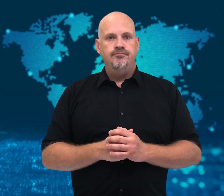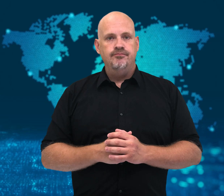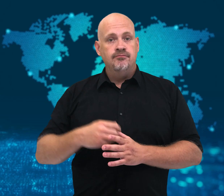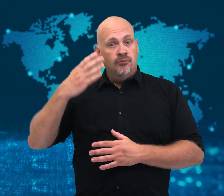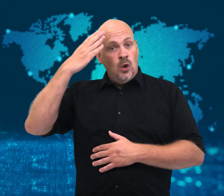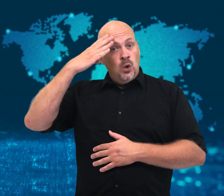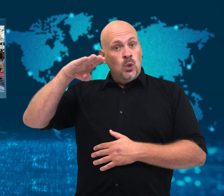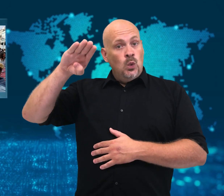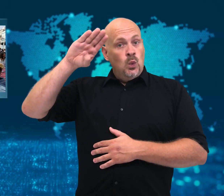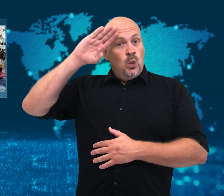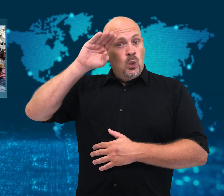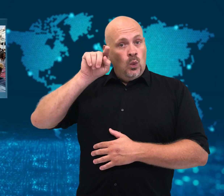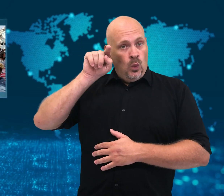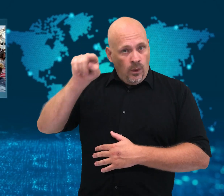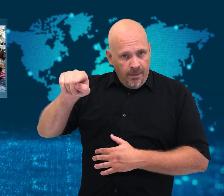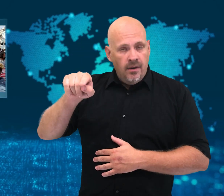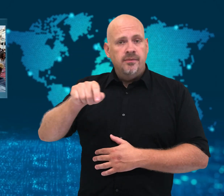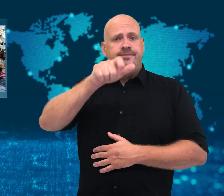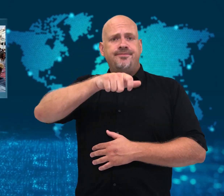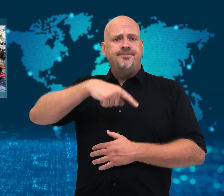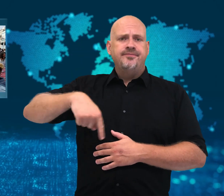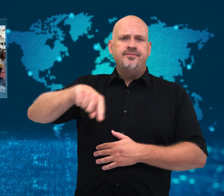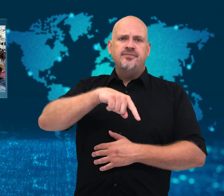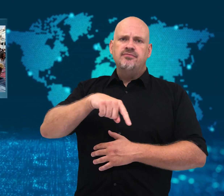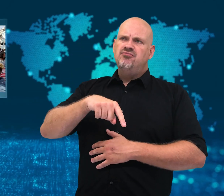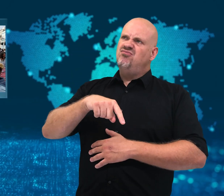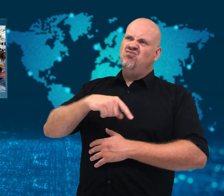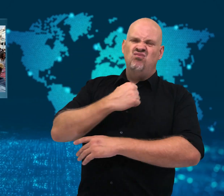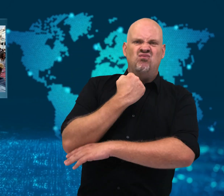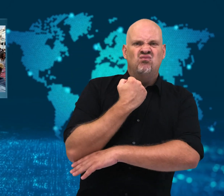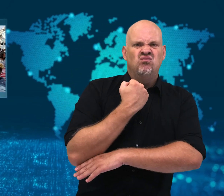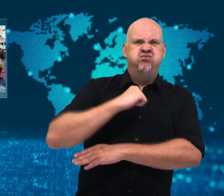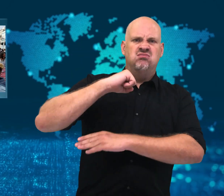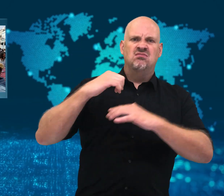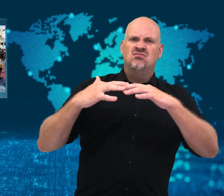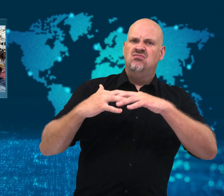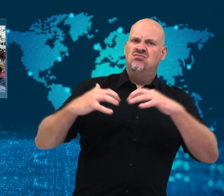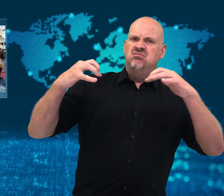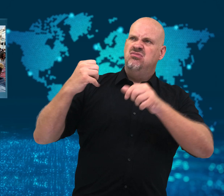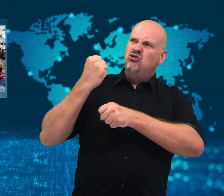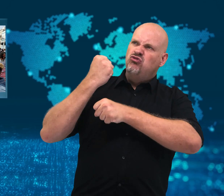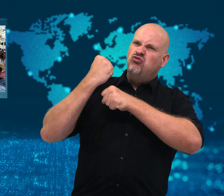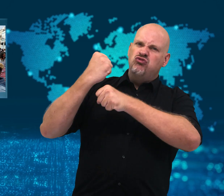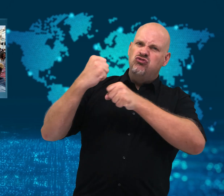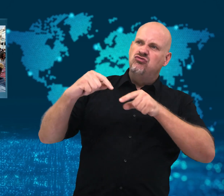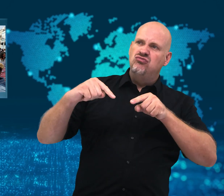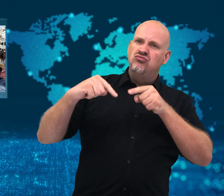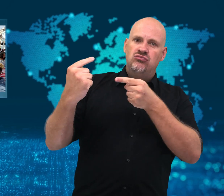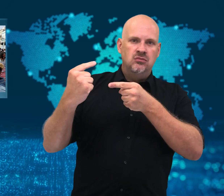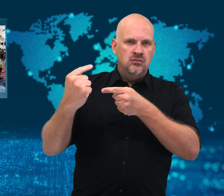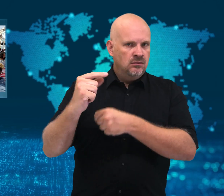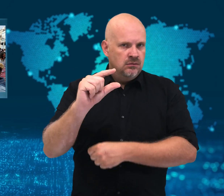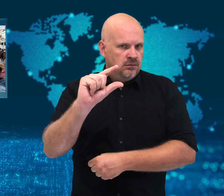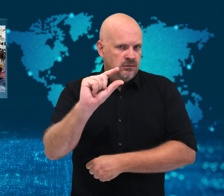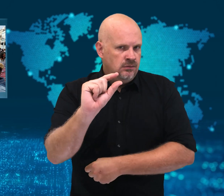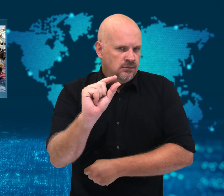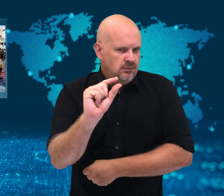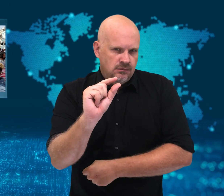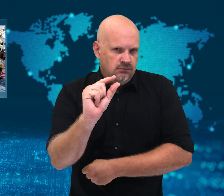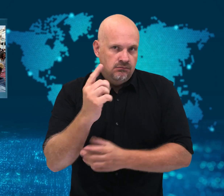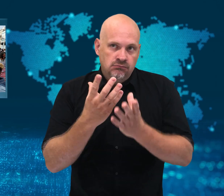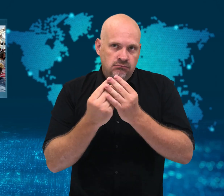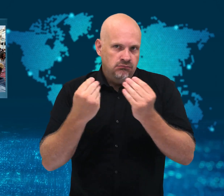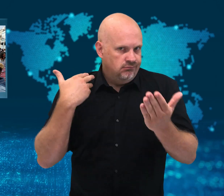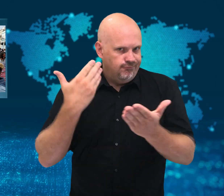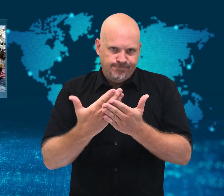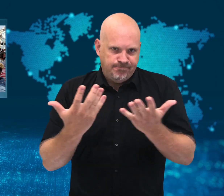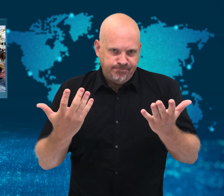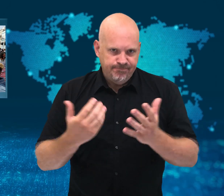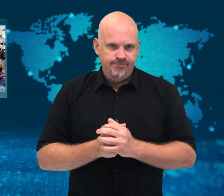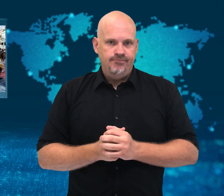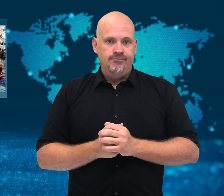[Gavin]: In Cuba, protests against the government are rare.